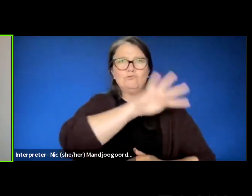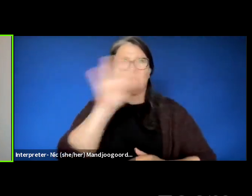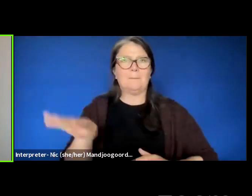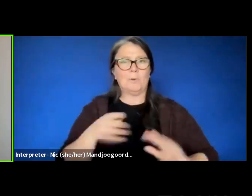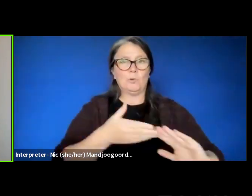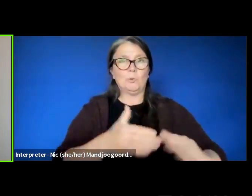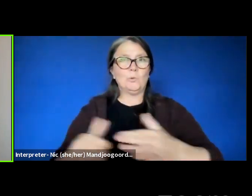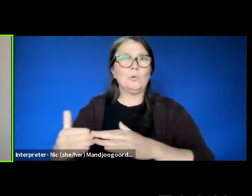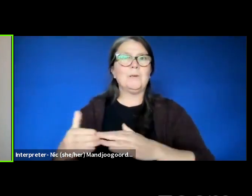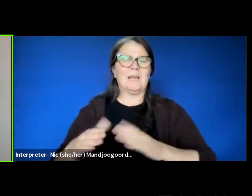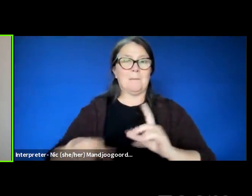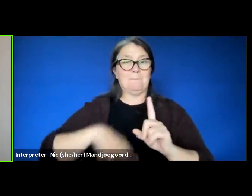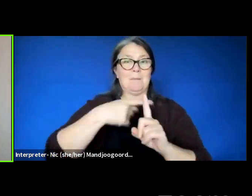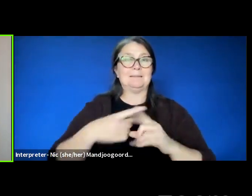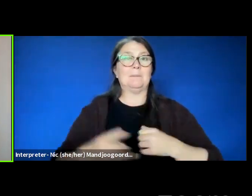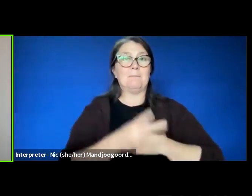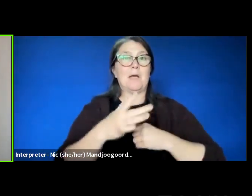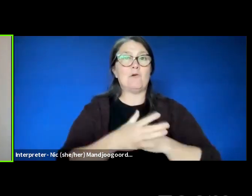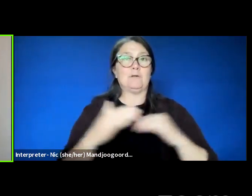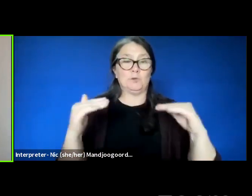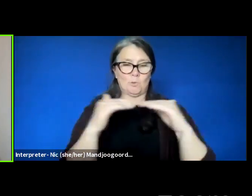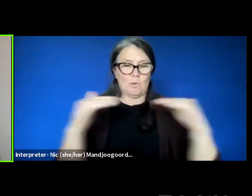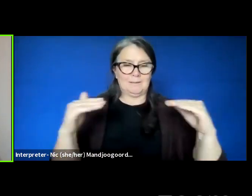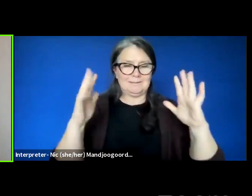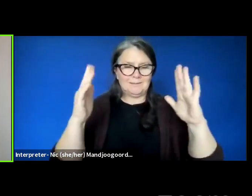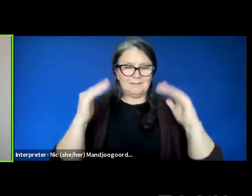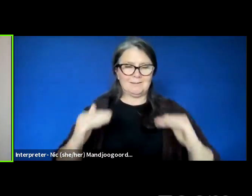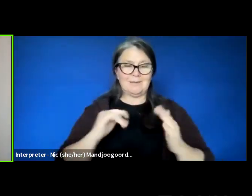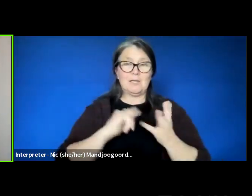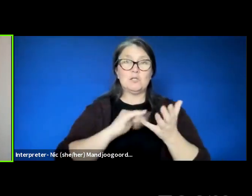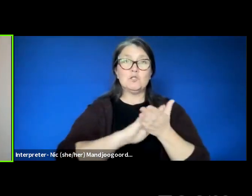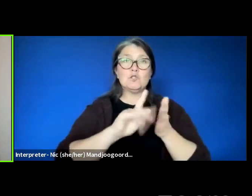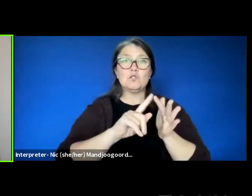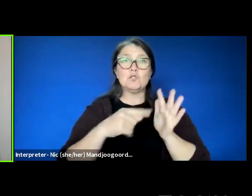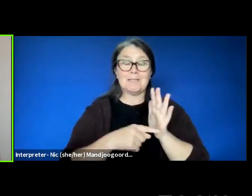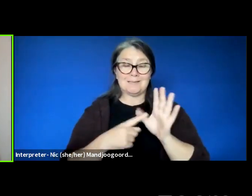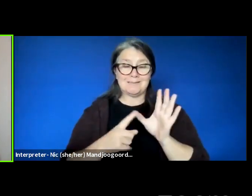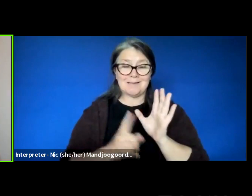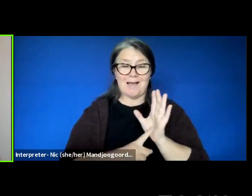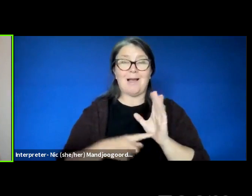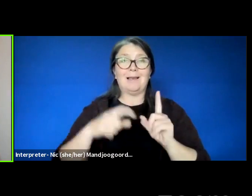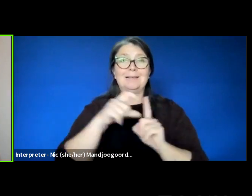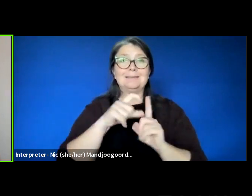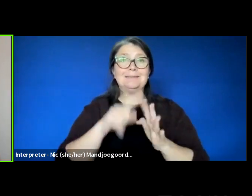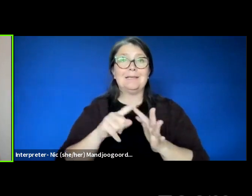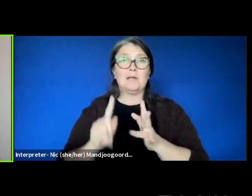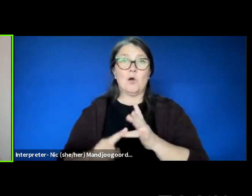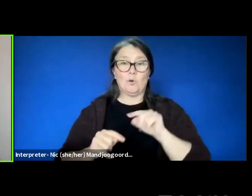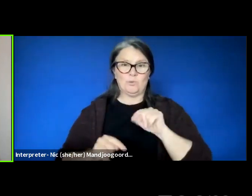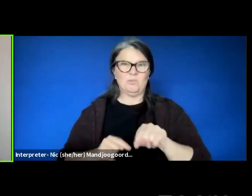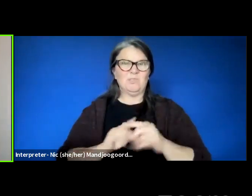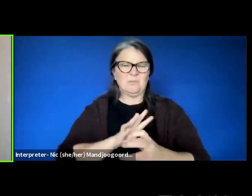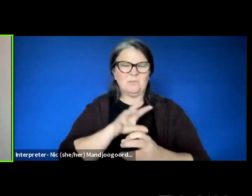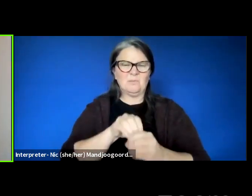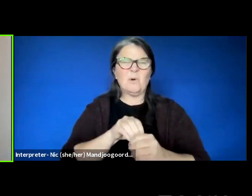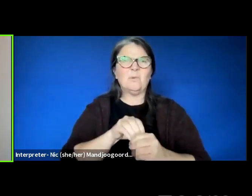for significant service to the LGBT Q plus community and to marriage. to marriage equality. Finally she tell do. u, she eir style is the Creator and print eir style is the Creator and